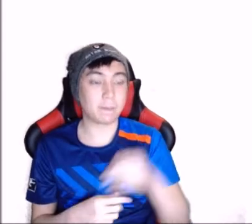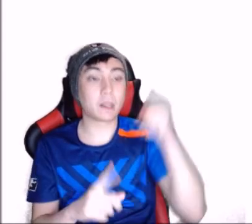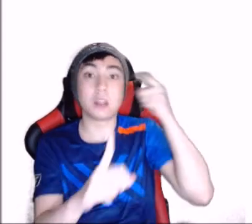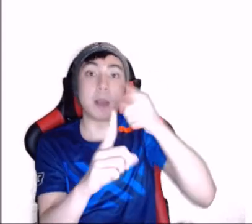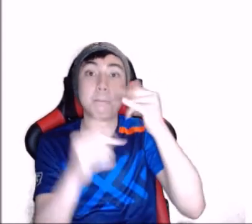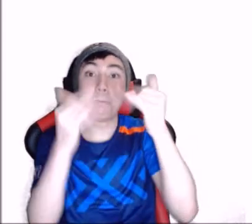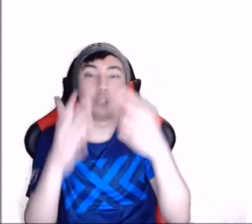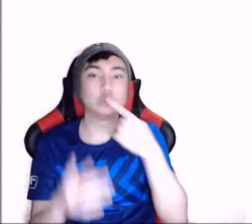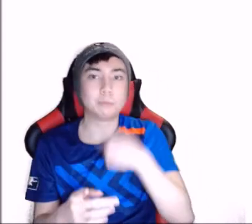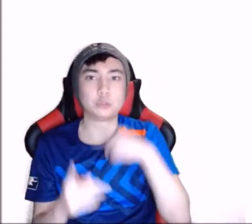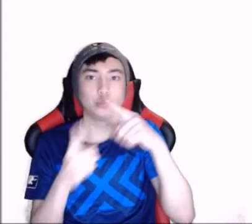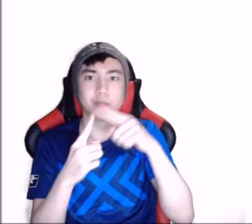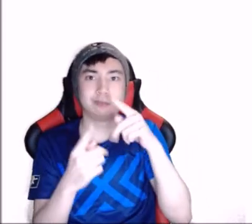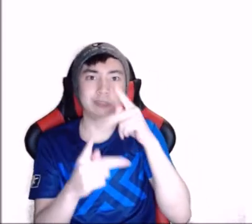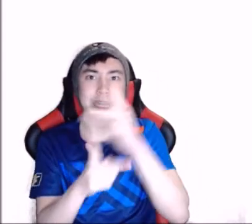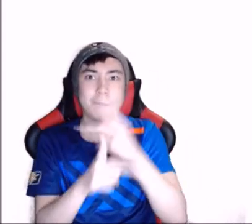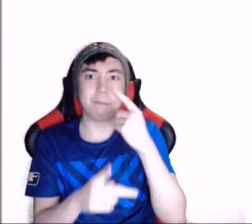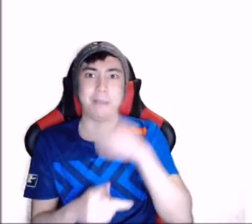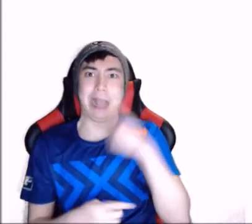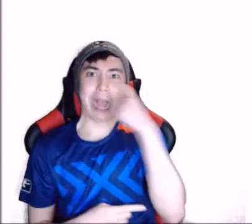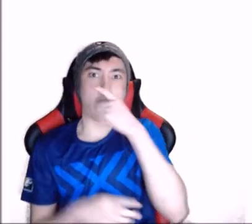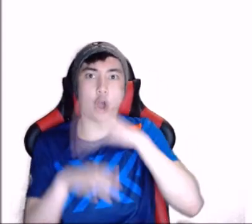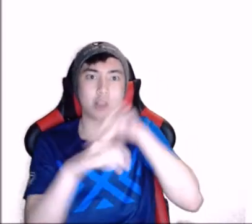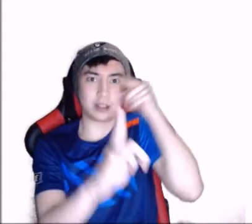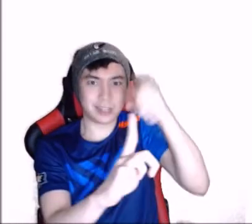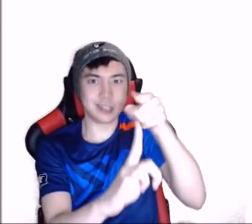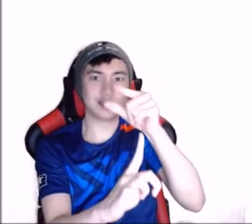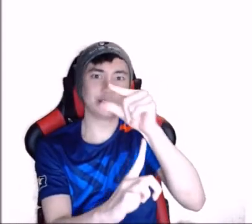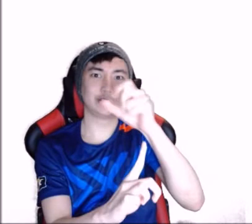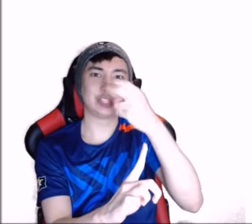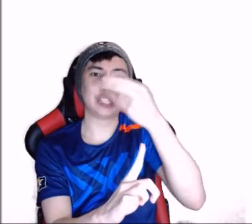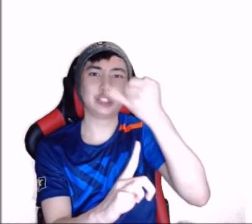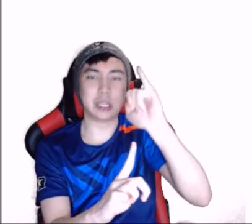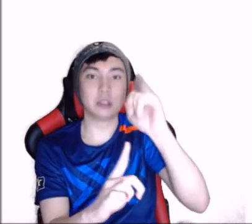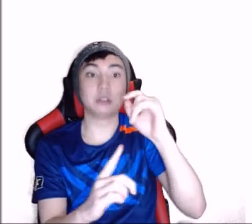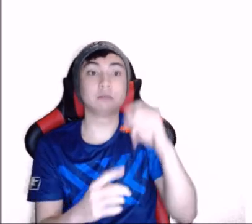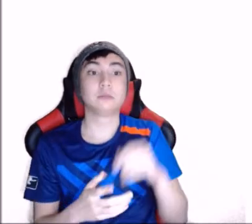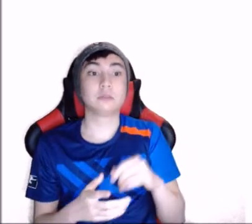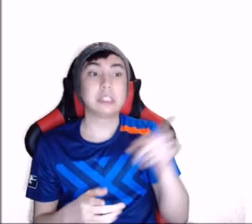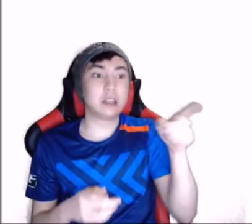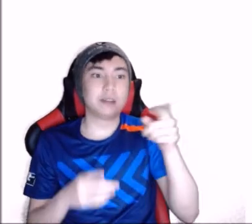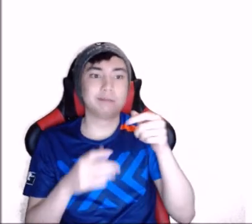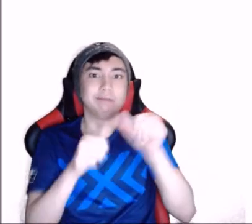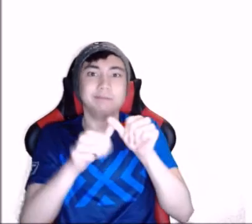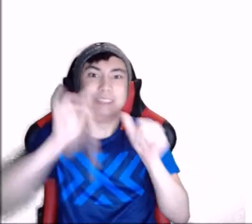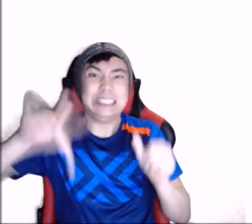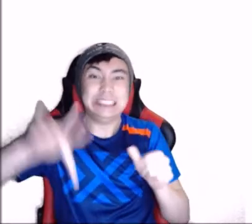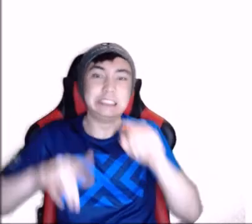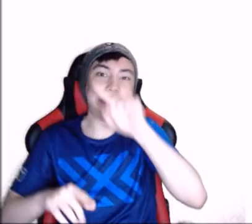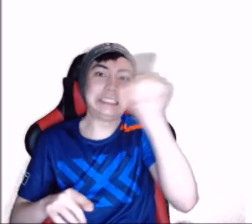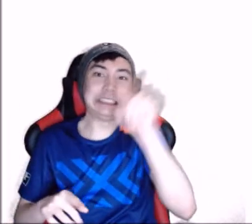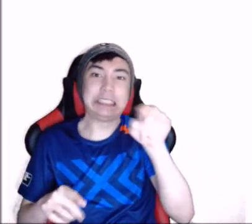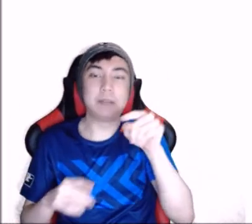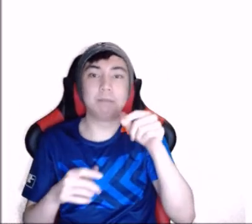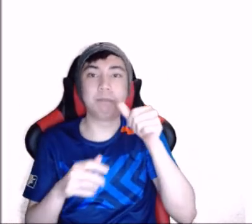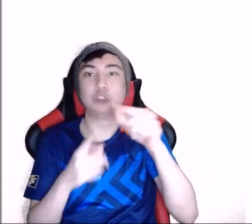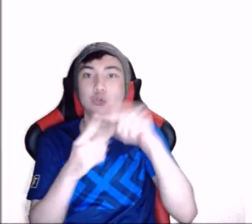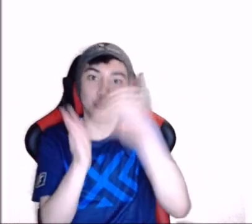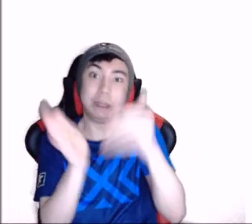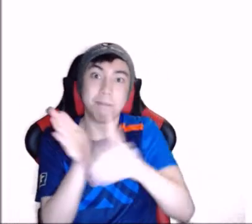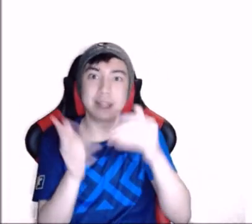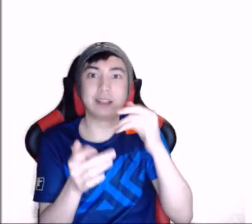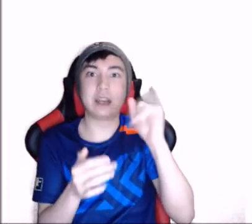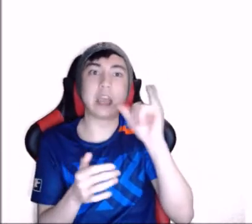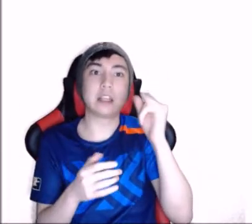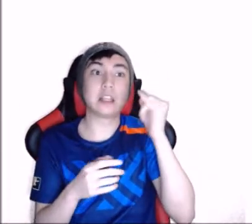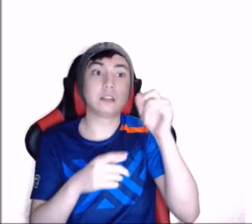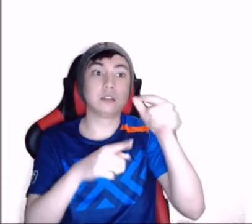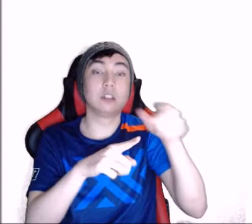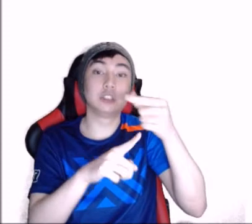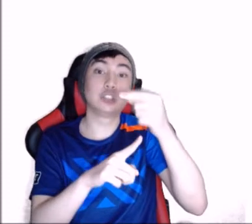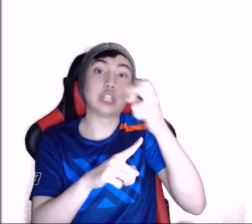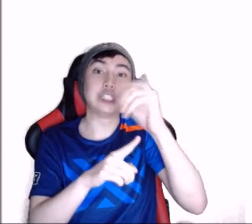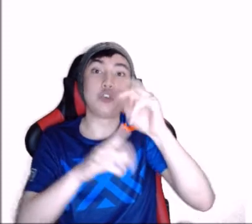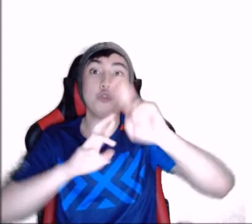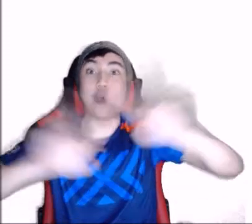The player told me to keep my eyes on Genji. He pressed the "Z" button repeatedly to tell me that he was ready